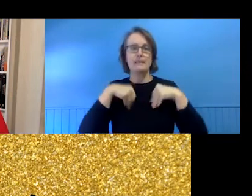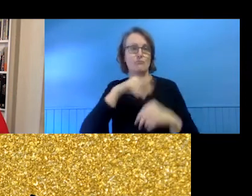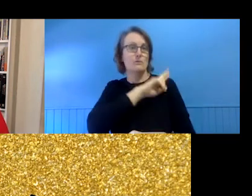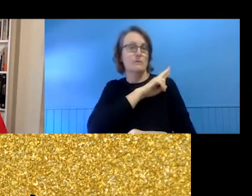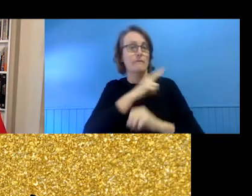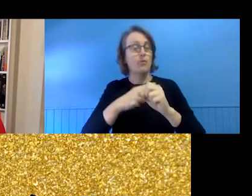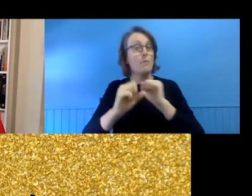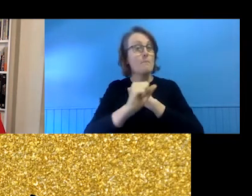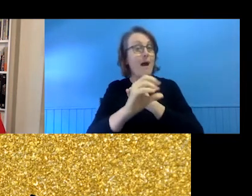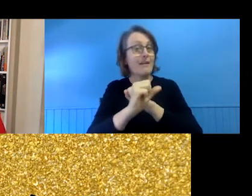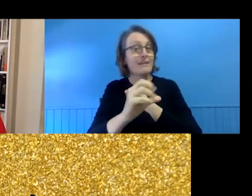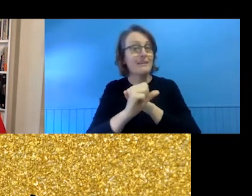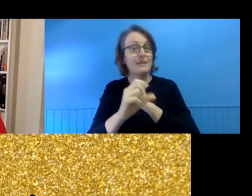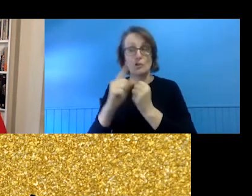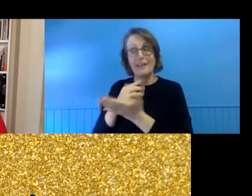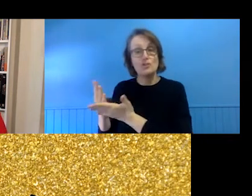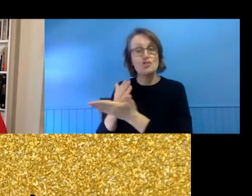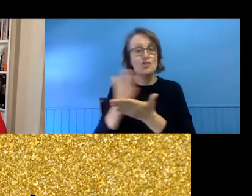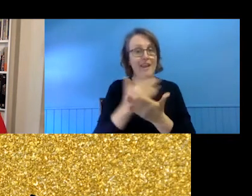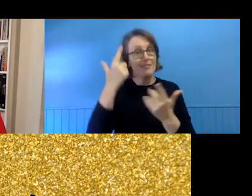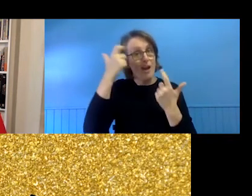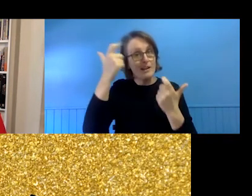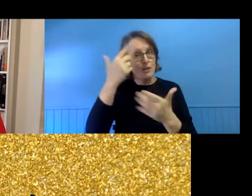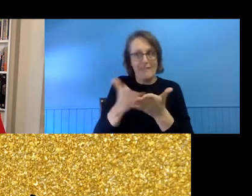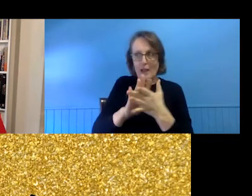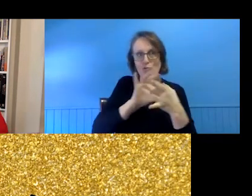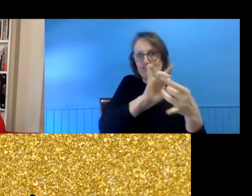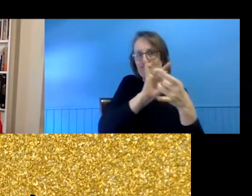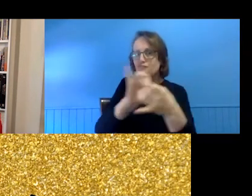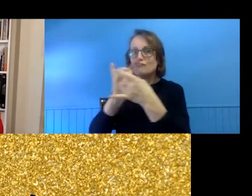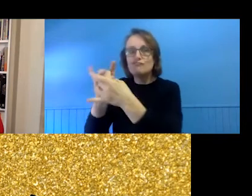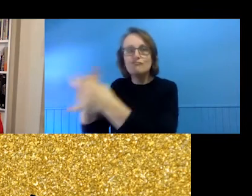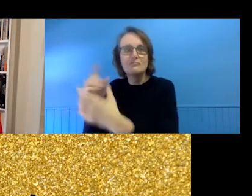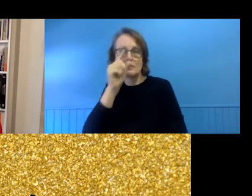start to become a shared idea of building relationships. My second